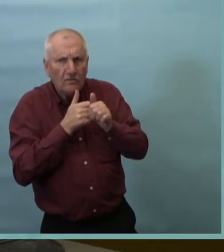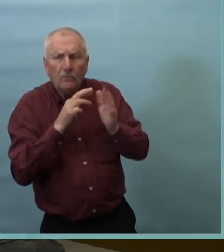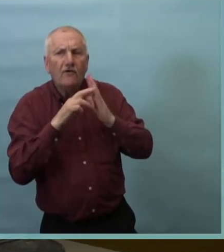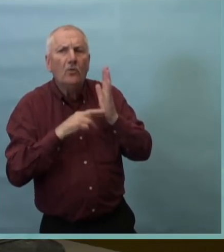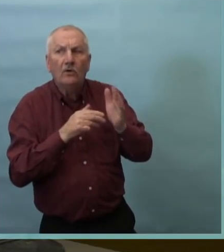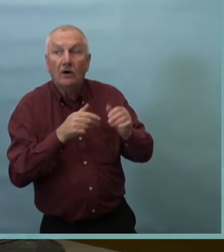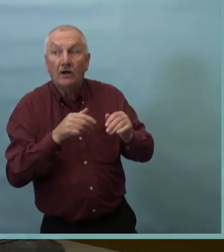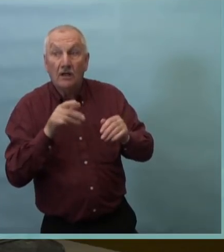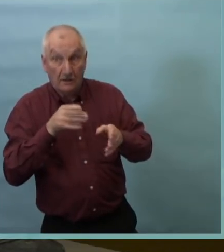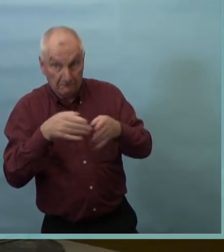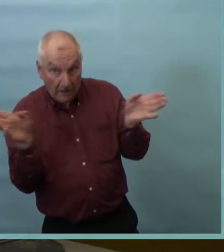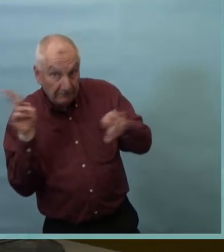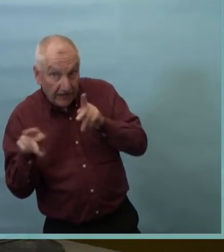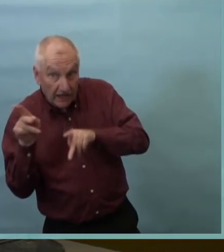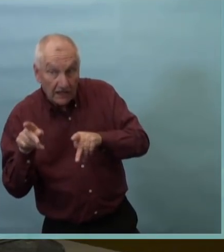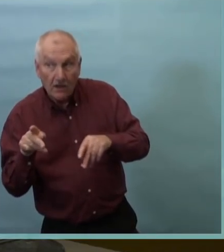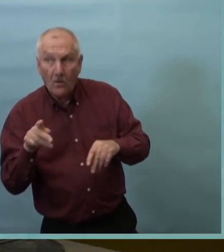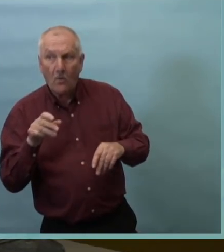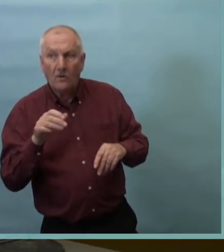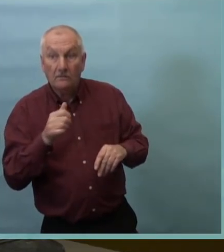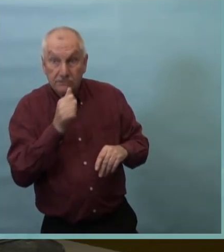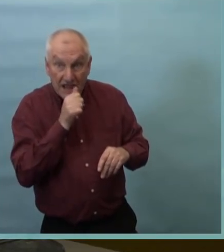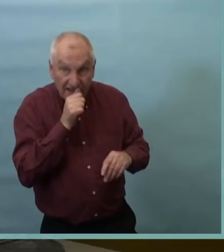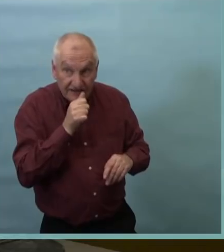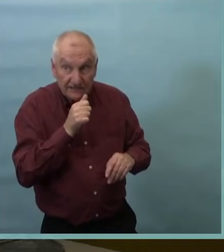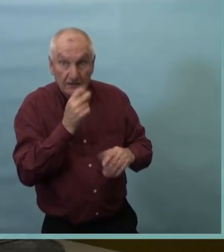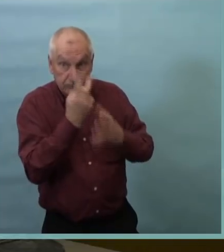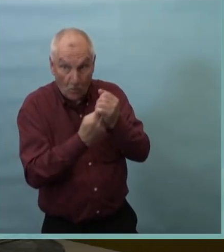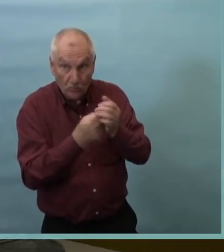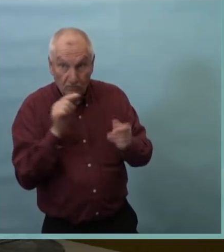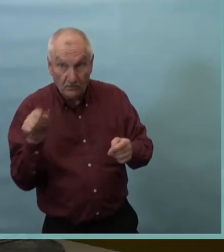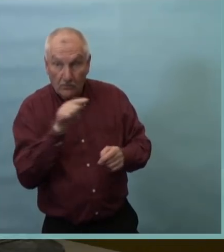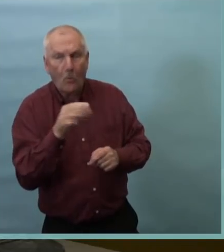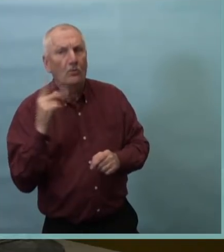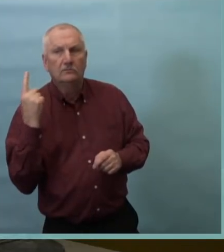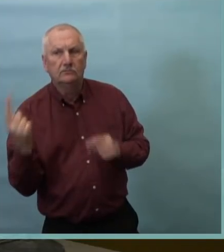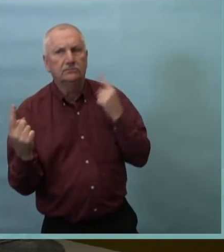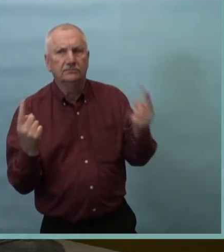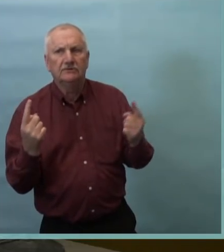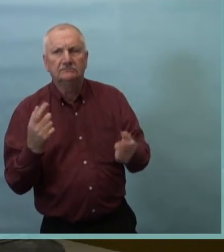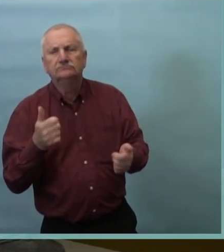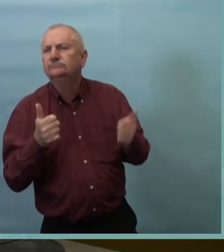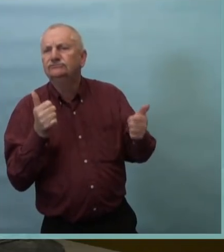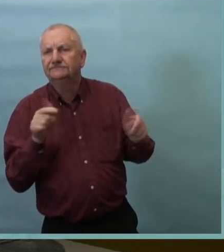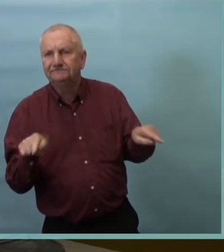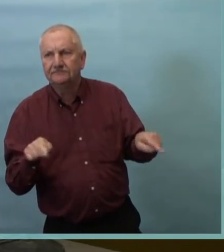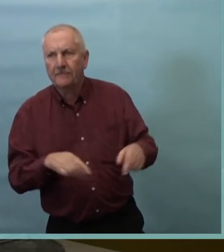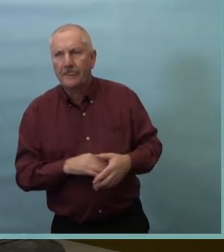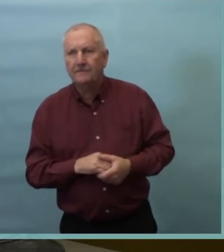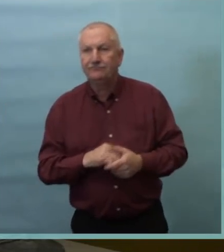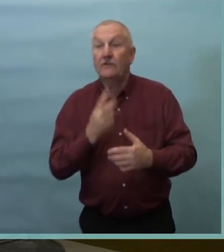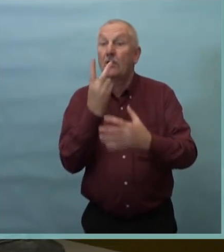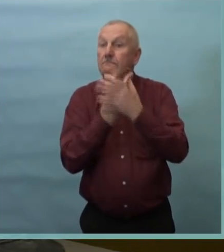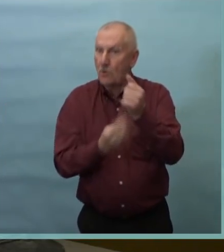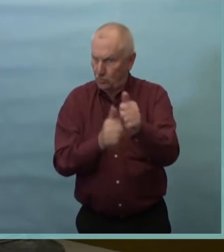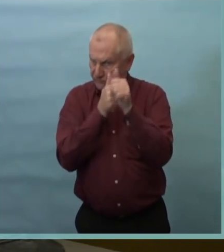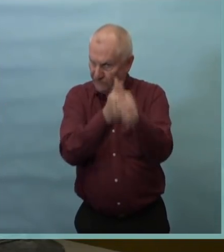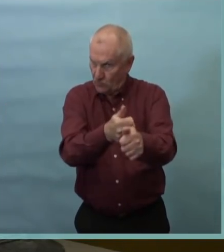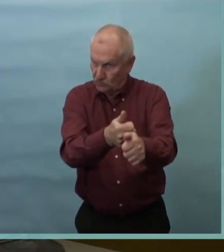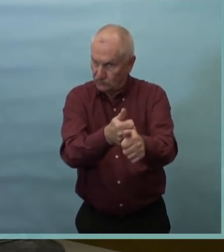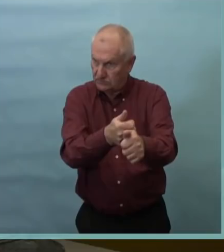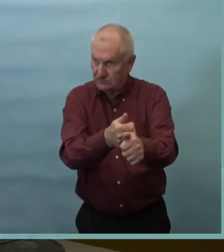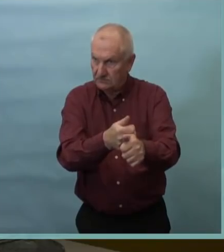does okay and um doctor Wilson the number of active cases you know we're